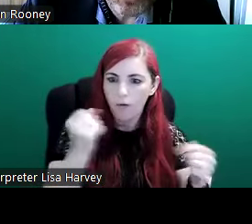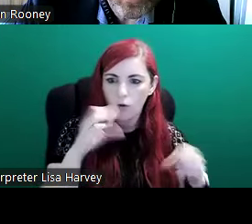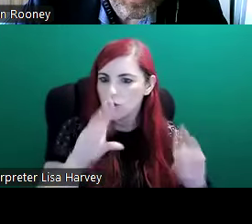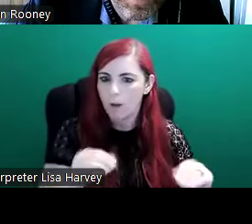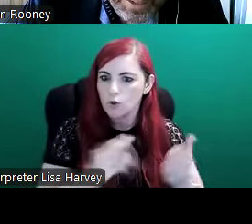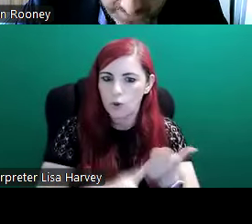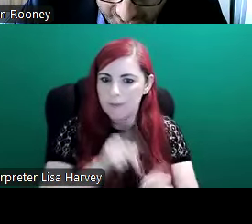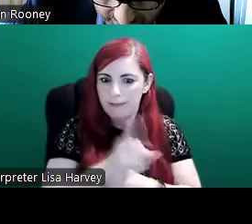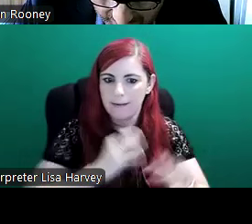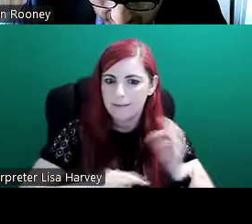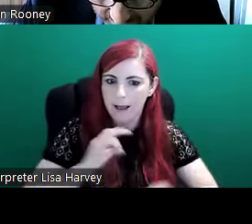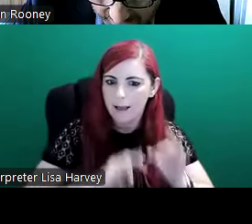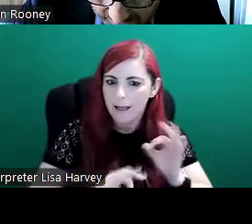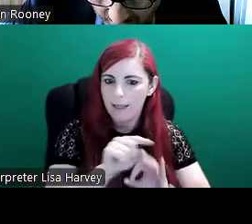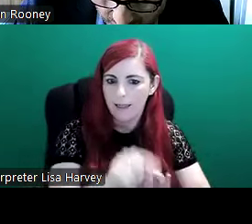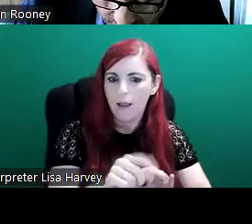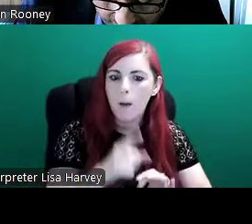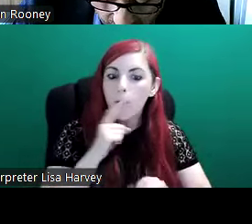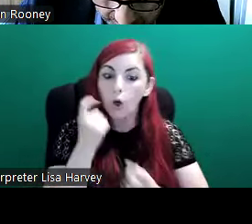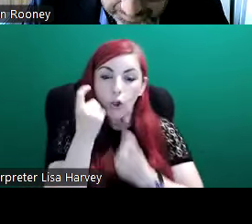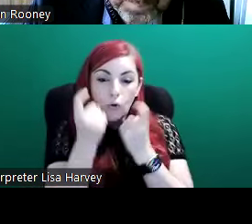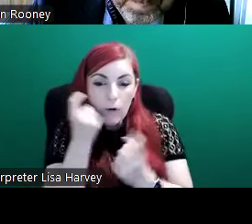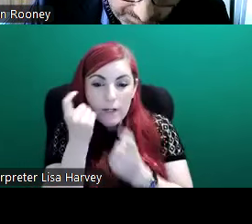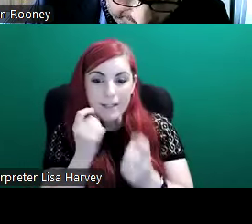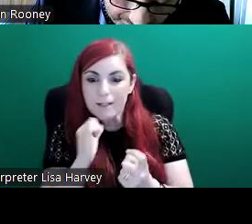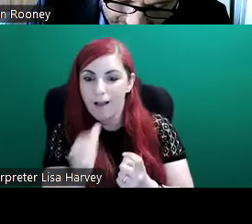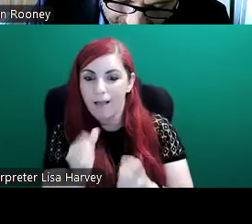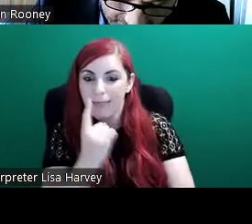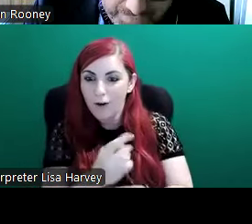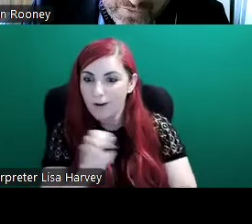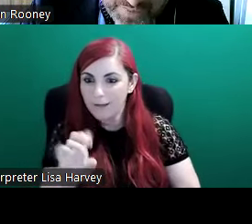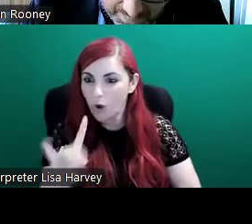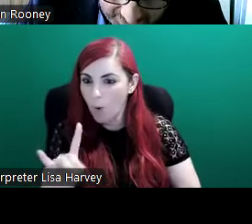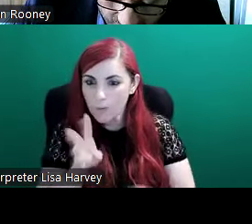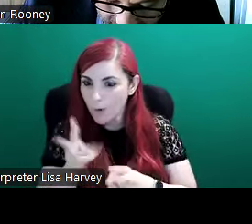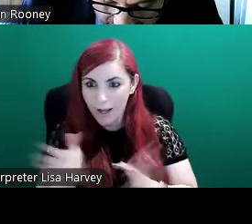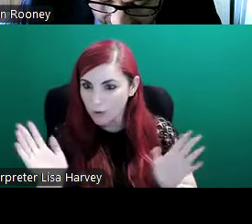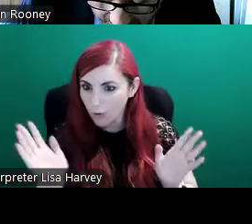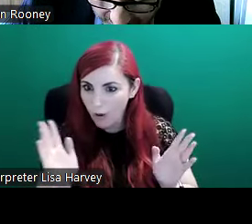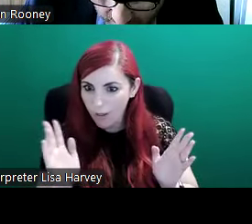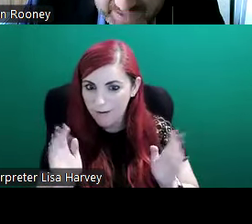curiously, hardly featured in Evie Hone's work at all. Flower forms, meanwhile, calls